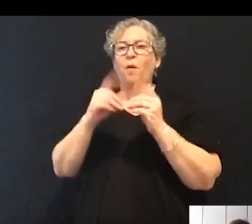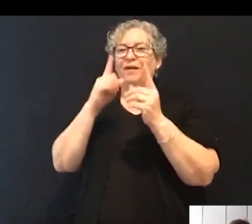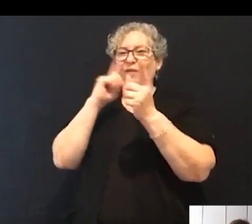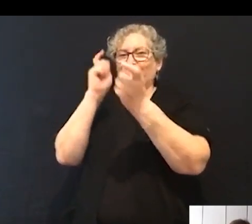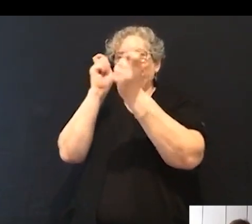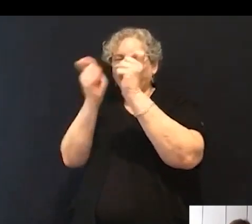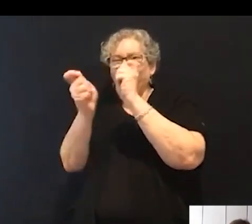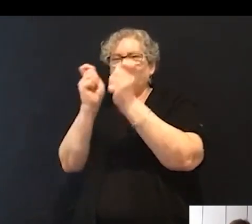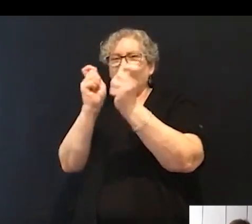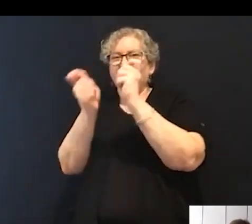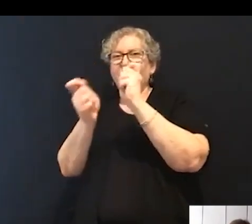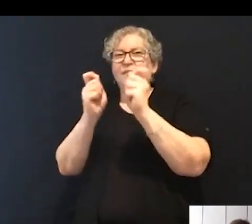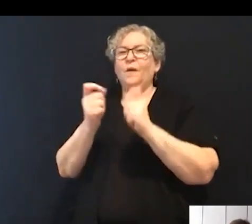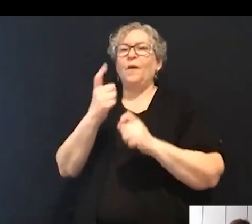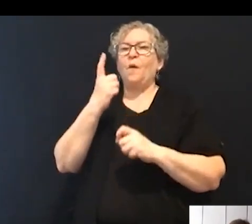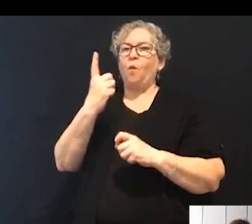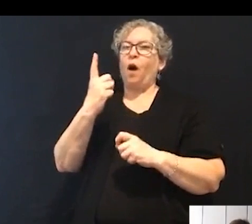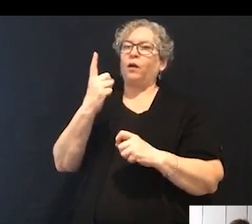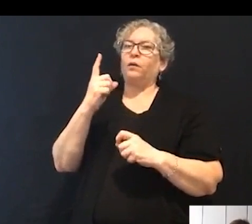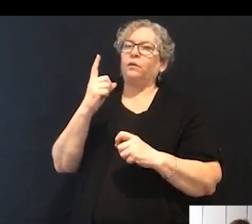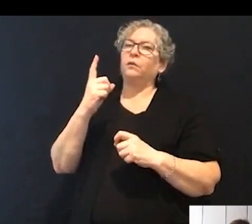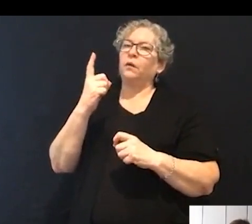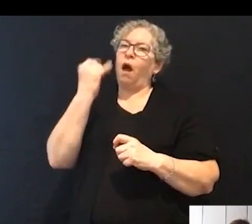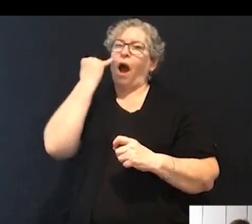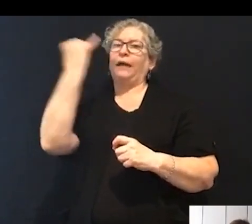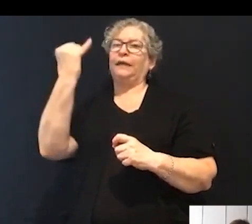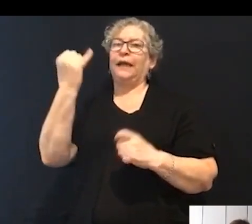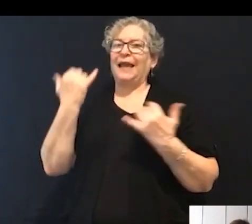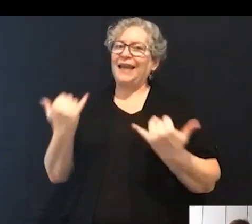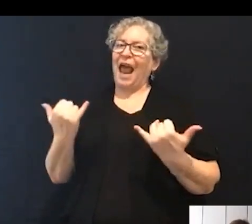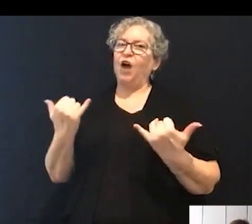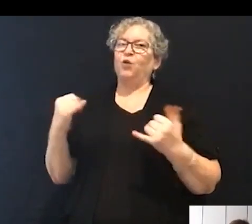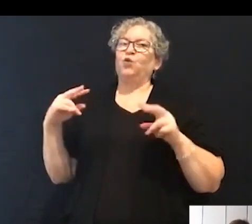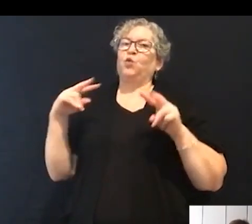One logic element is to now look at patients